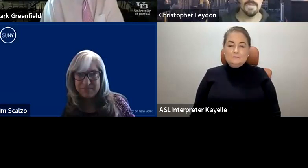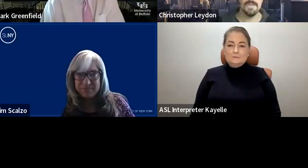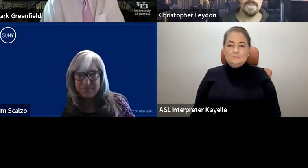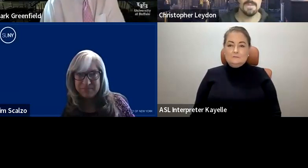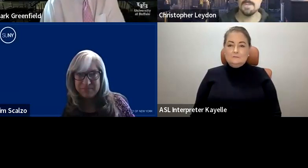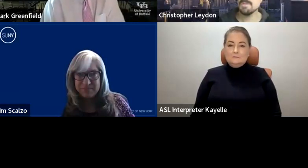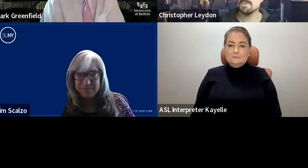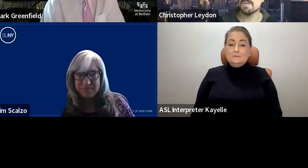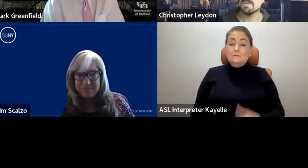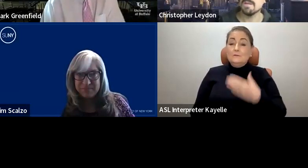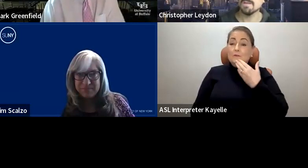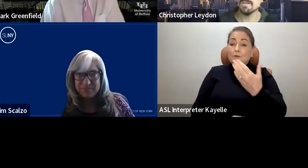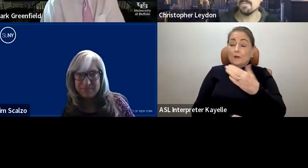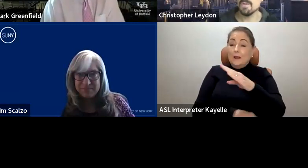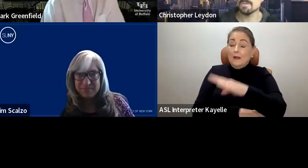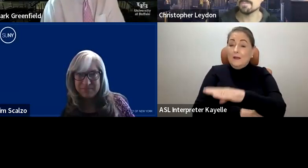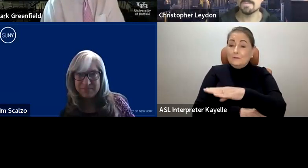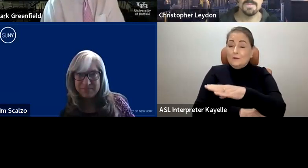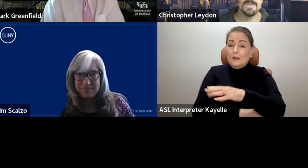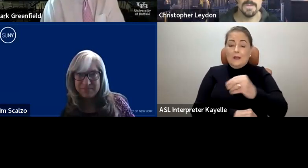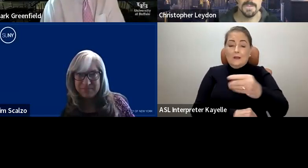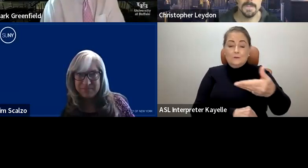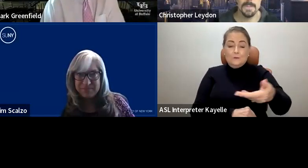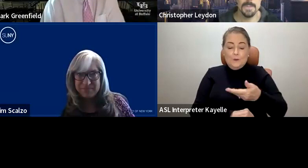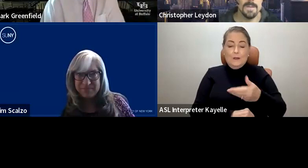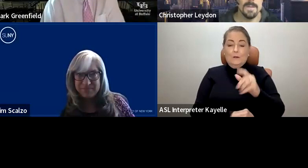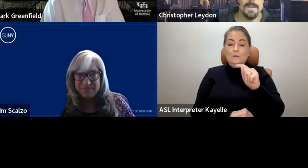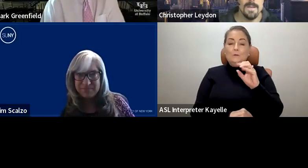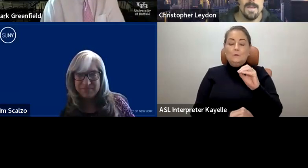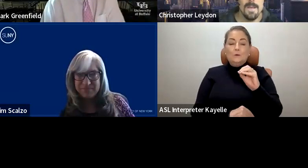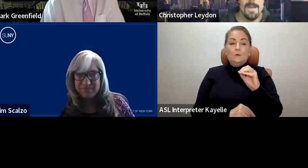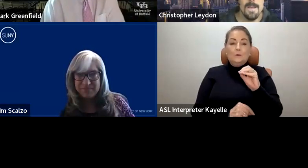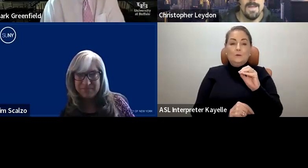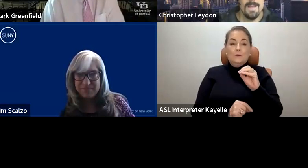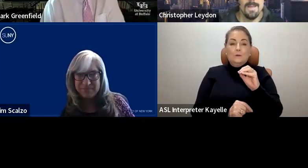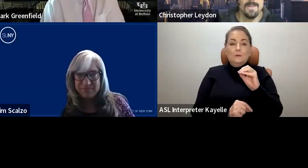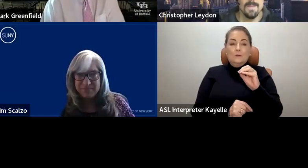[Christopher Leydon] Good afternoon, and welcome to the continuing the adventure of